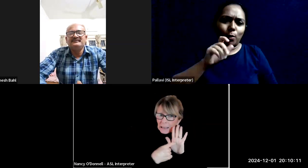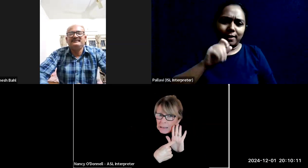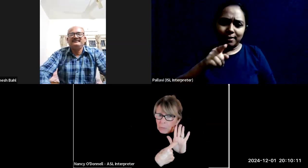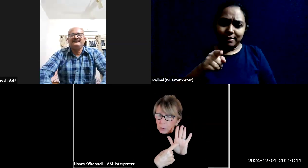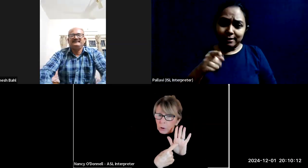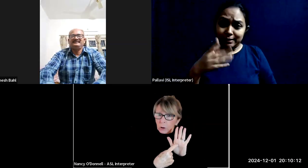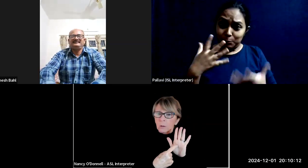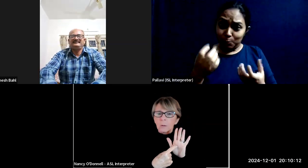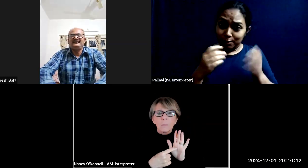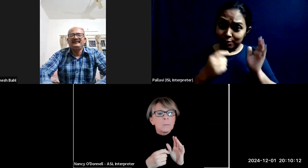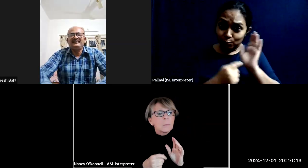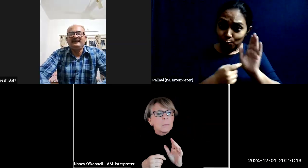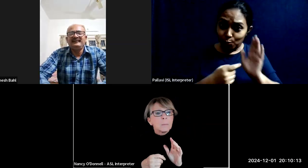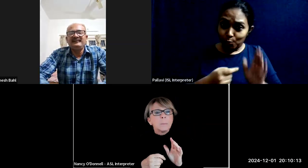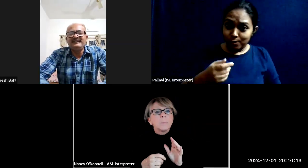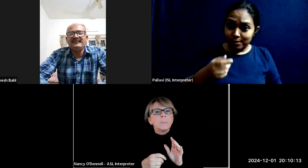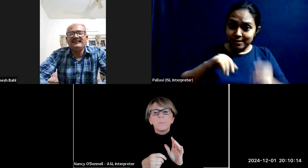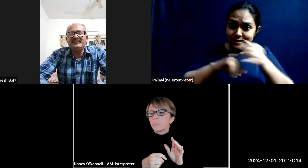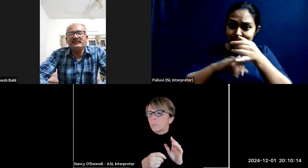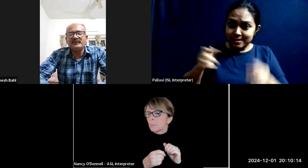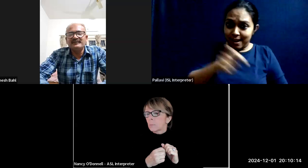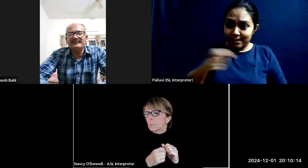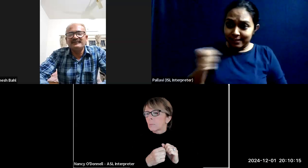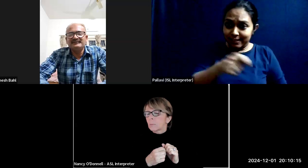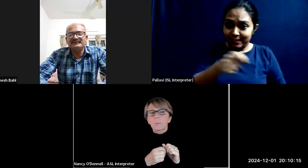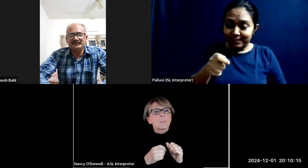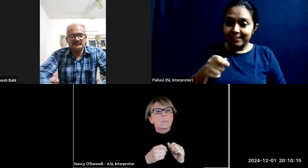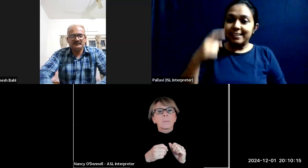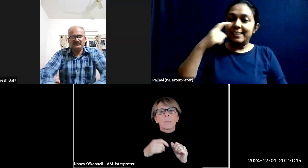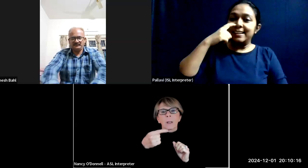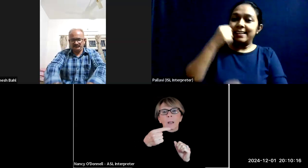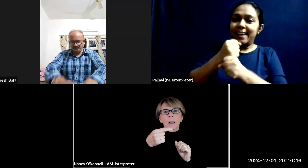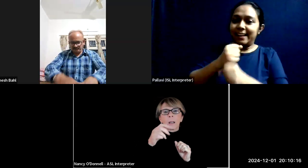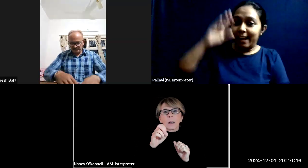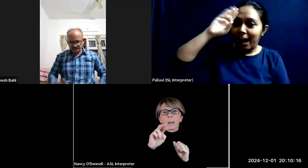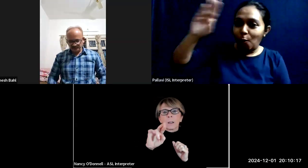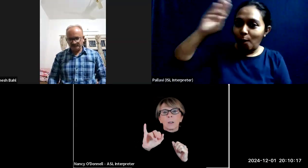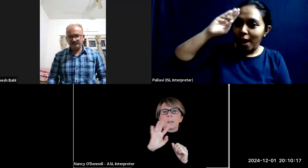They want to see the product of Saarthi? [Dinesh speaking] Yeah, they want. [Geri speaking] Hello, hello Hunny. This is Geri. I hope you're okay. I hope you're okay.